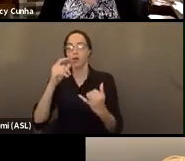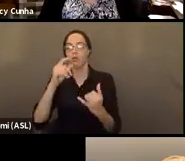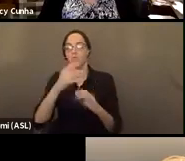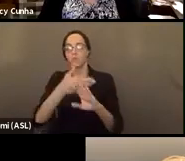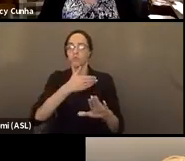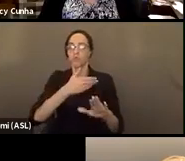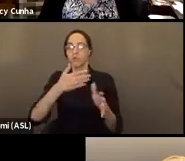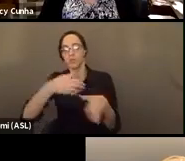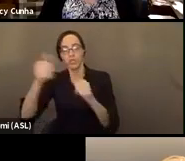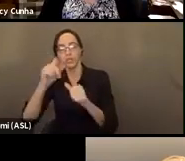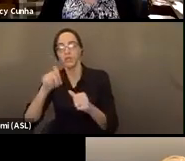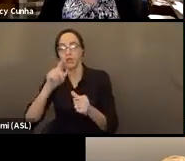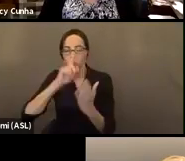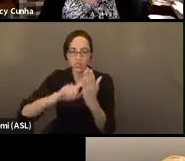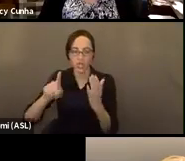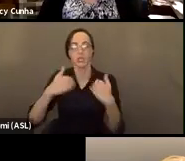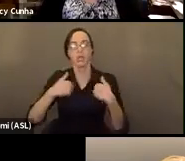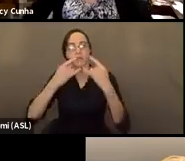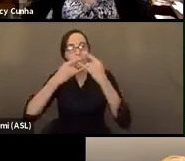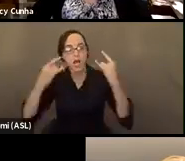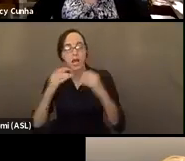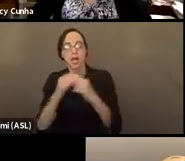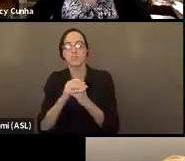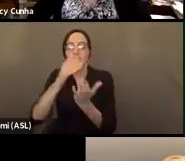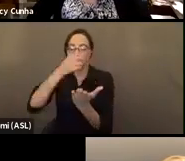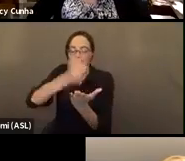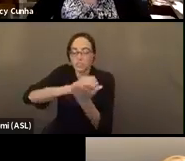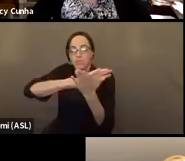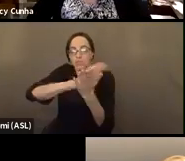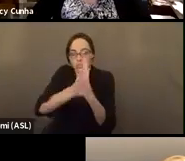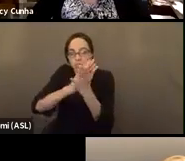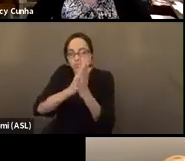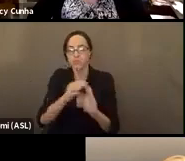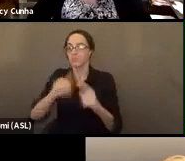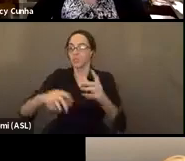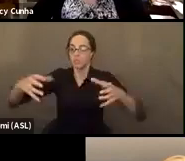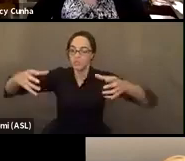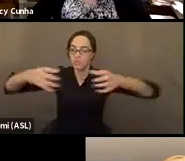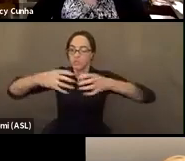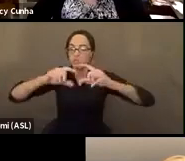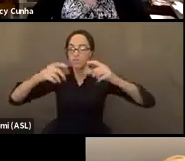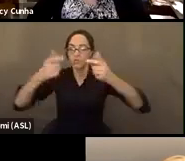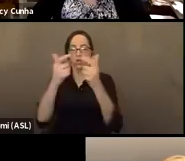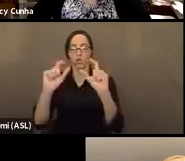we're no longer able to gather enlarged groups which is hard for a lot of the population there